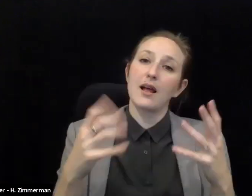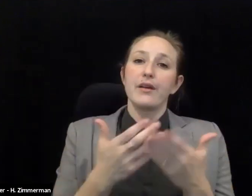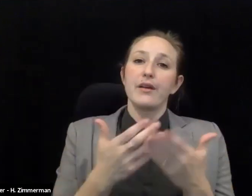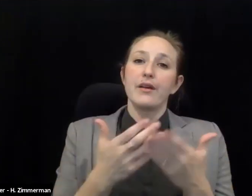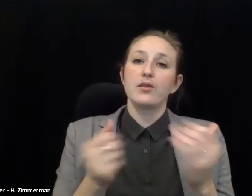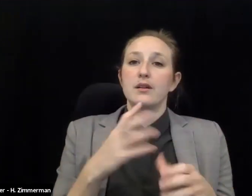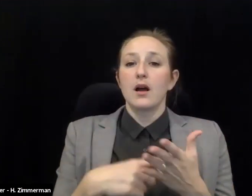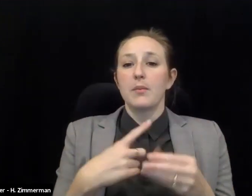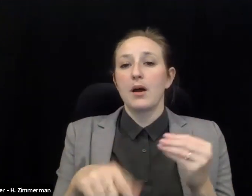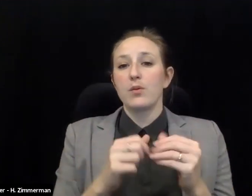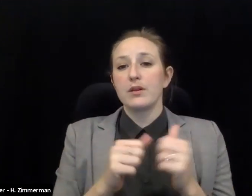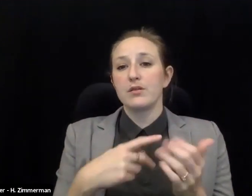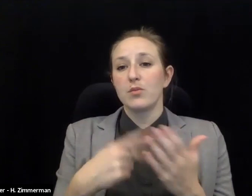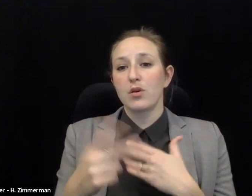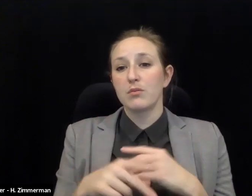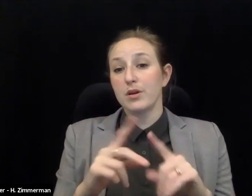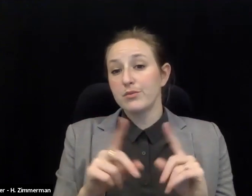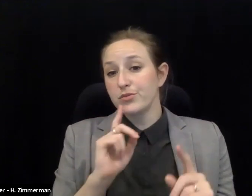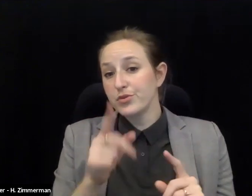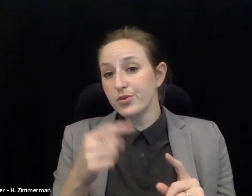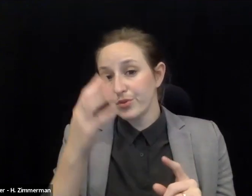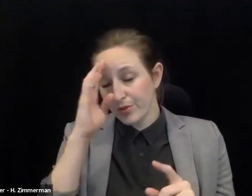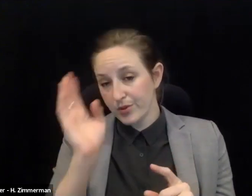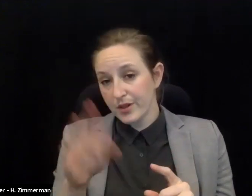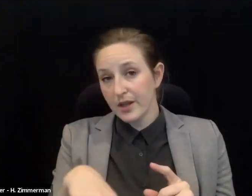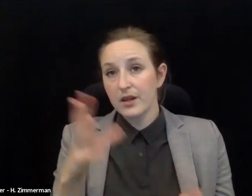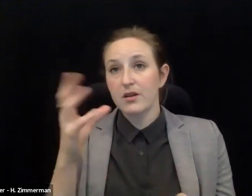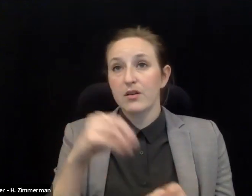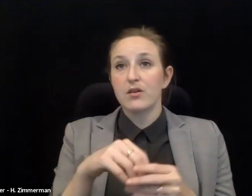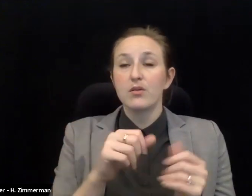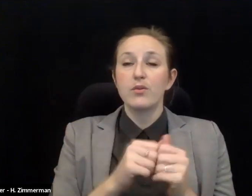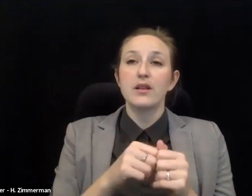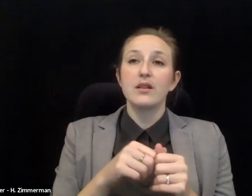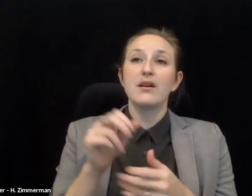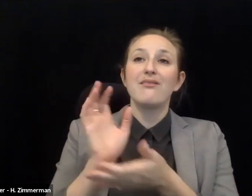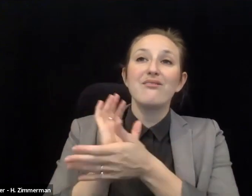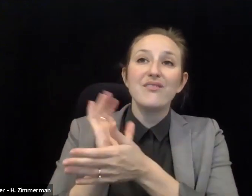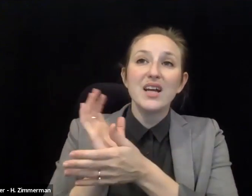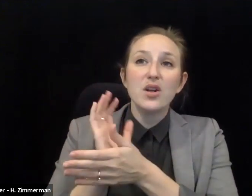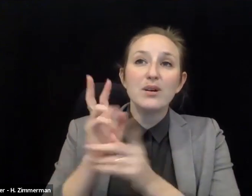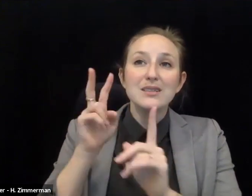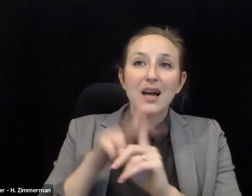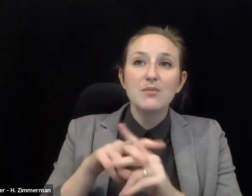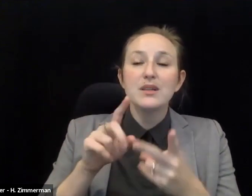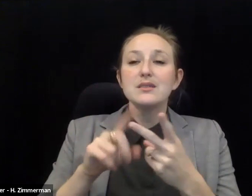but I'm sure you know that they incorporate video assignments written assignments fun, creative